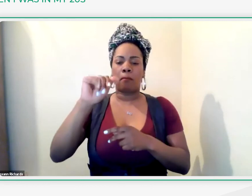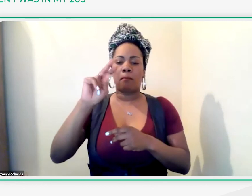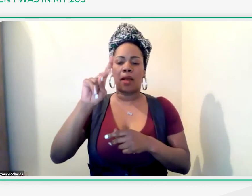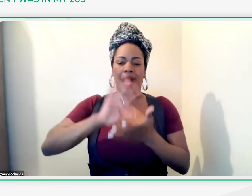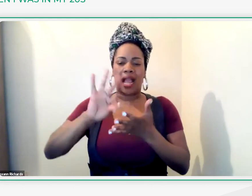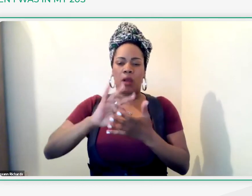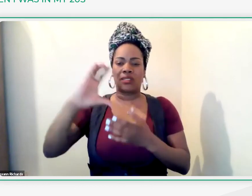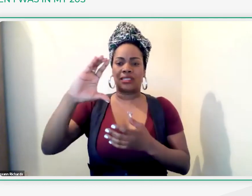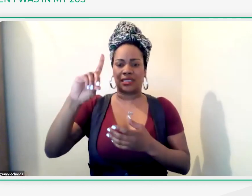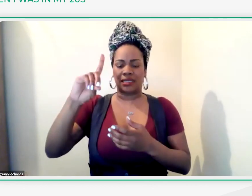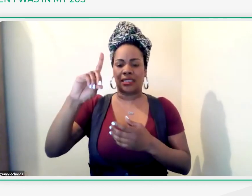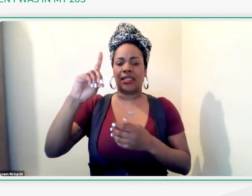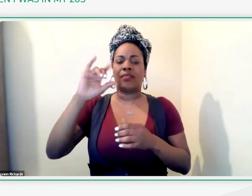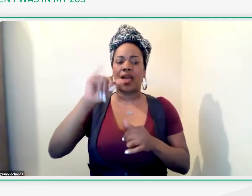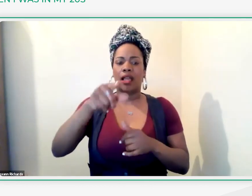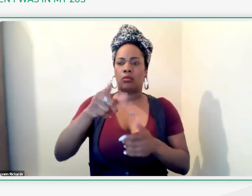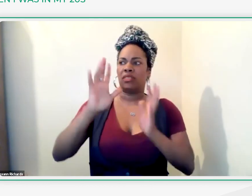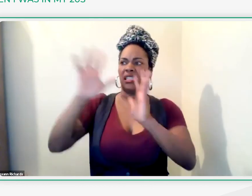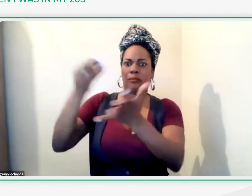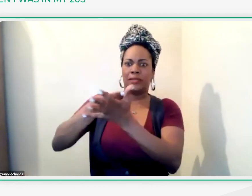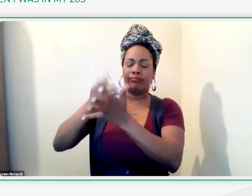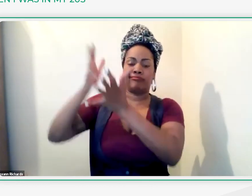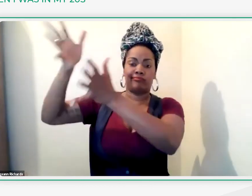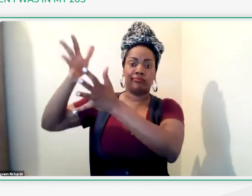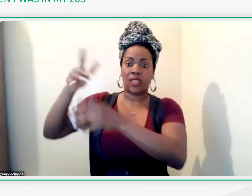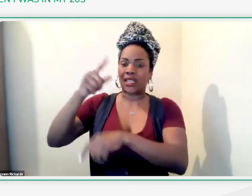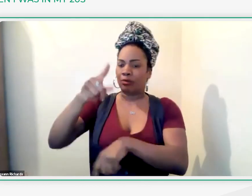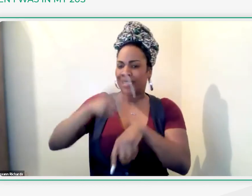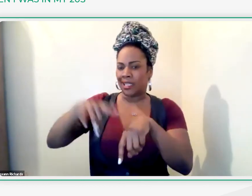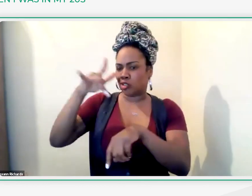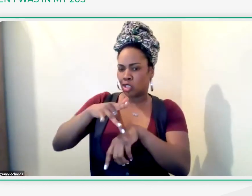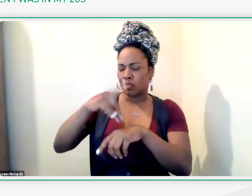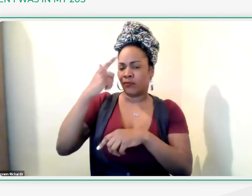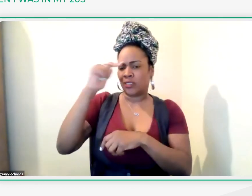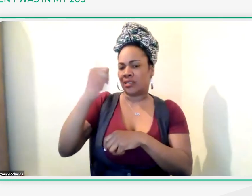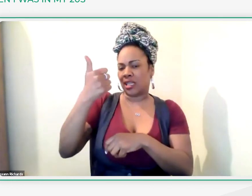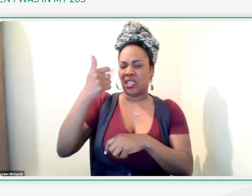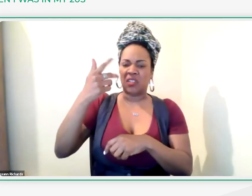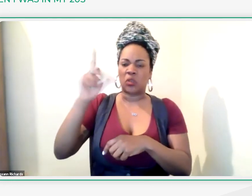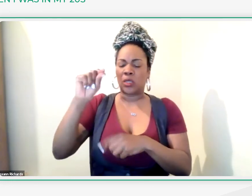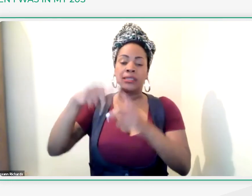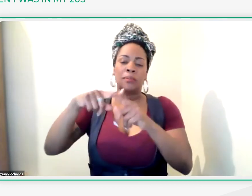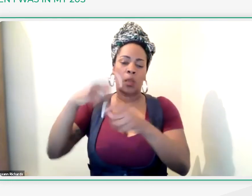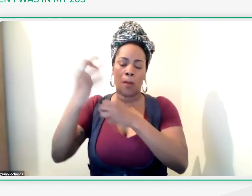to quit, it looks like there was a bank account with a CD. You put the money in, and you leave it.